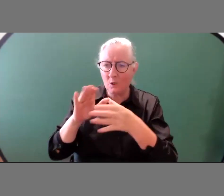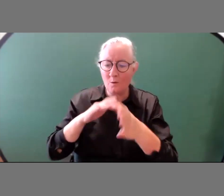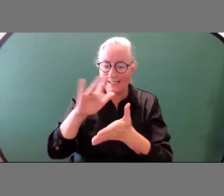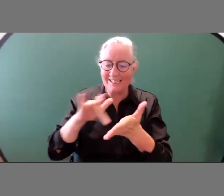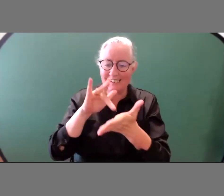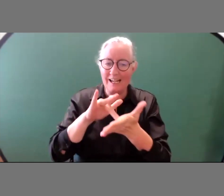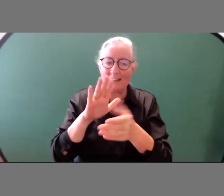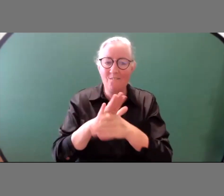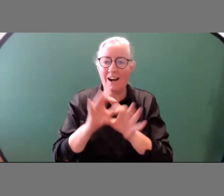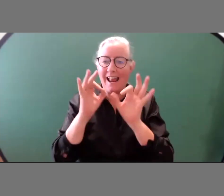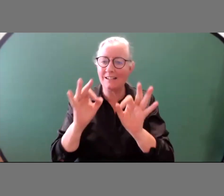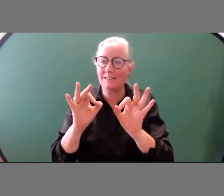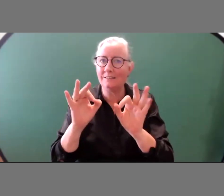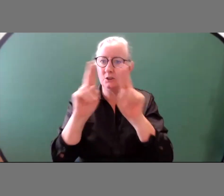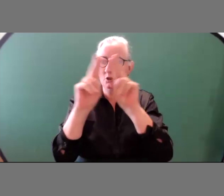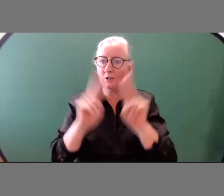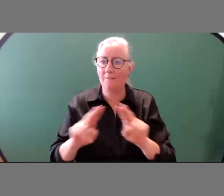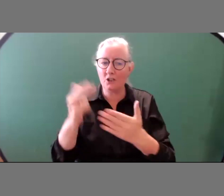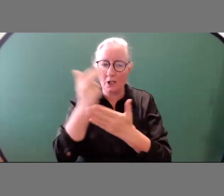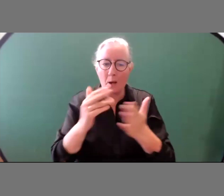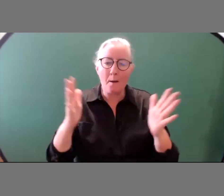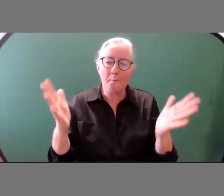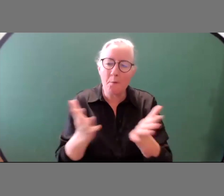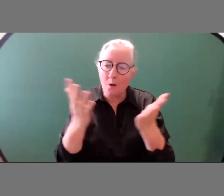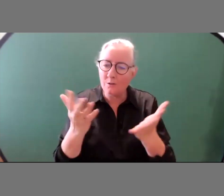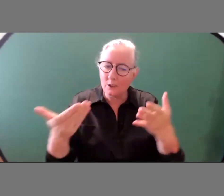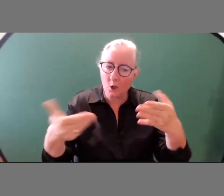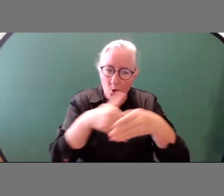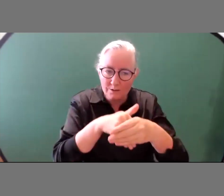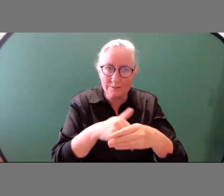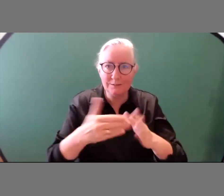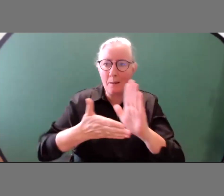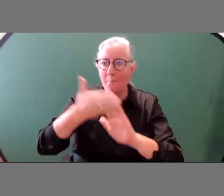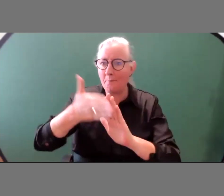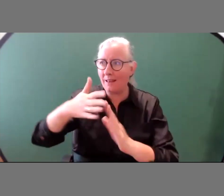Universal Design. Promoting inclusivity in the built environment is at the heart